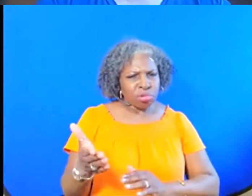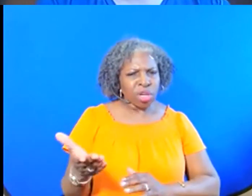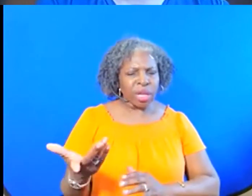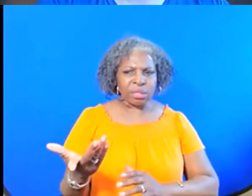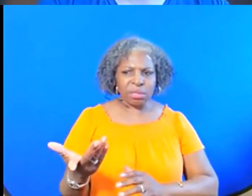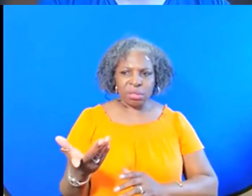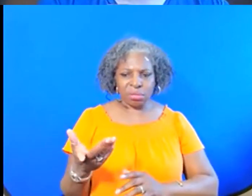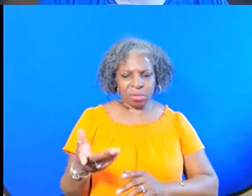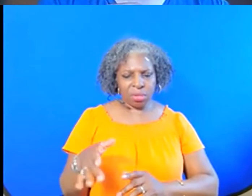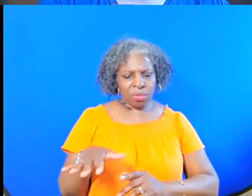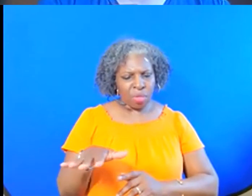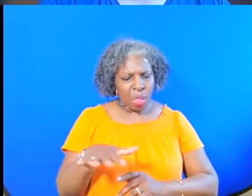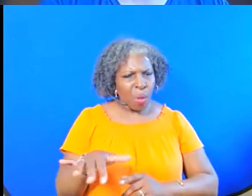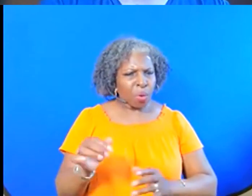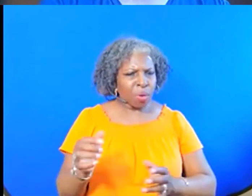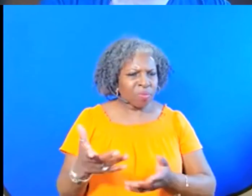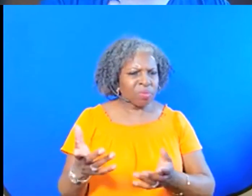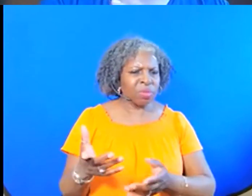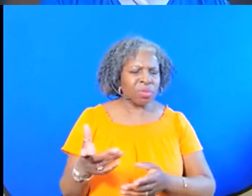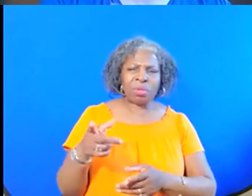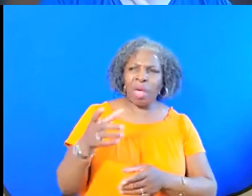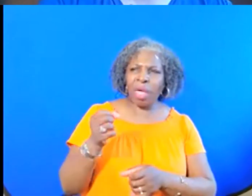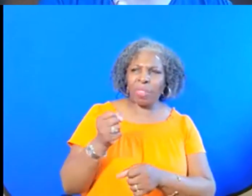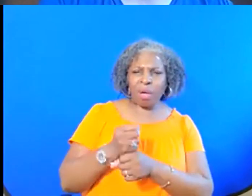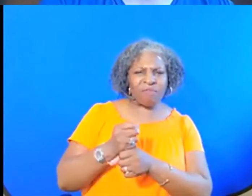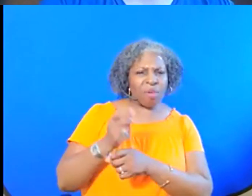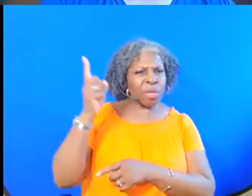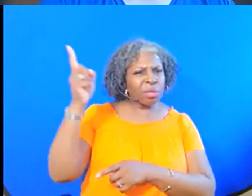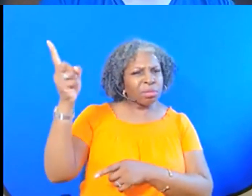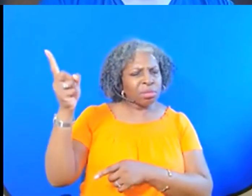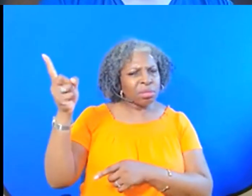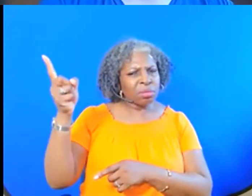and the governance like motivation in that area? >> ANDY: Well, they’ve got all the